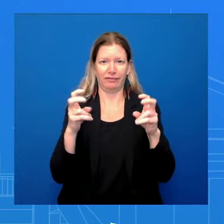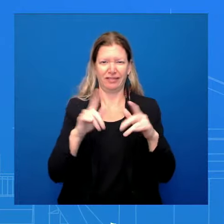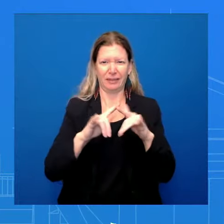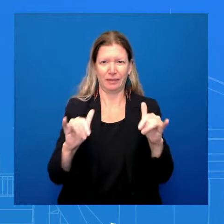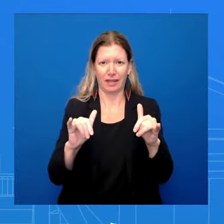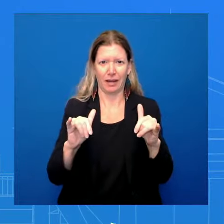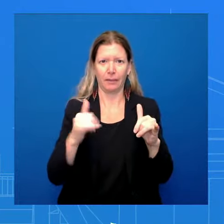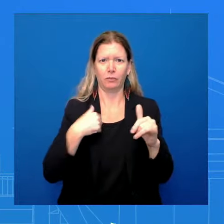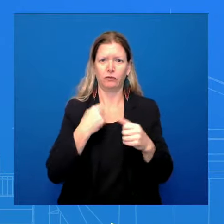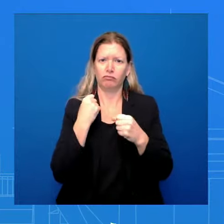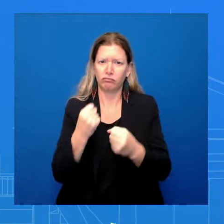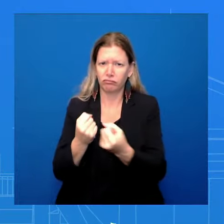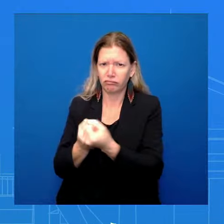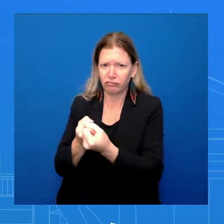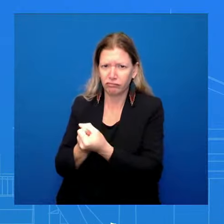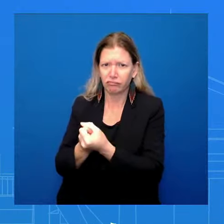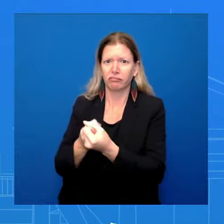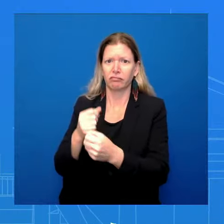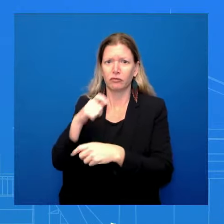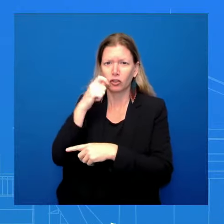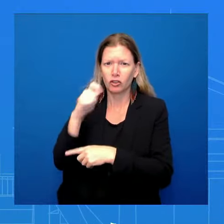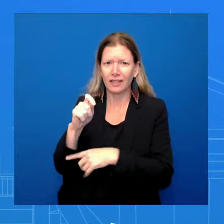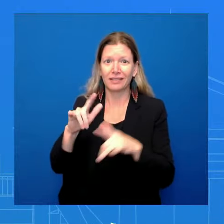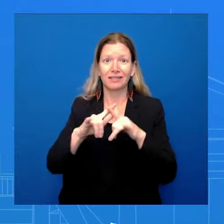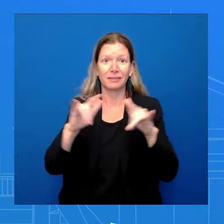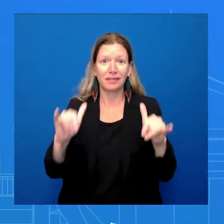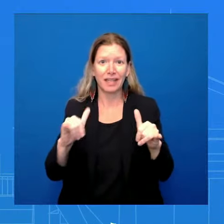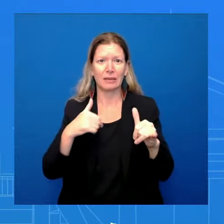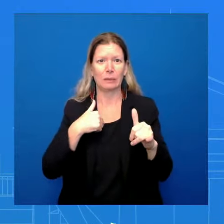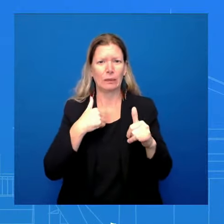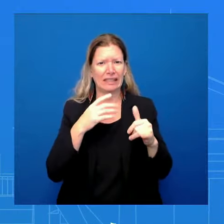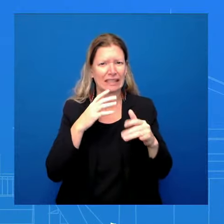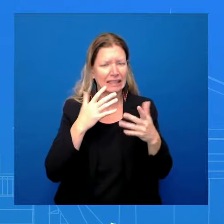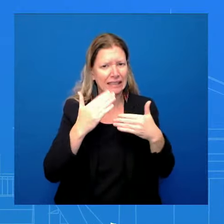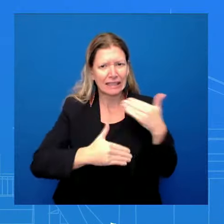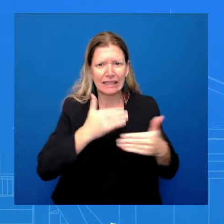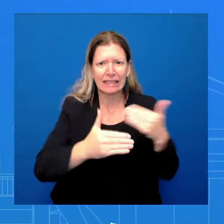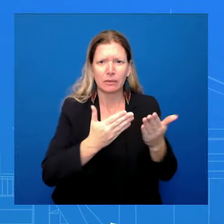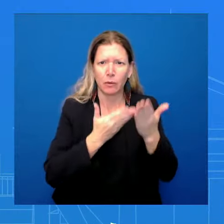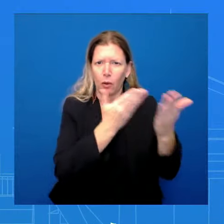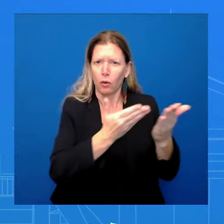that we have led at the table on debt relief, that we have mobilized tens of billions of dollars